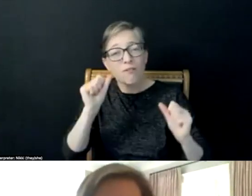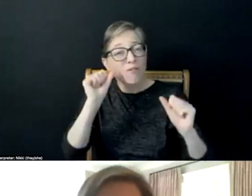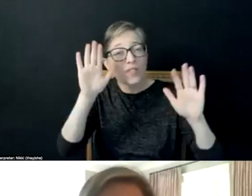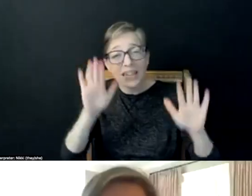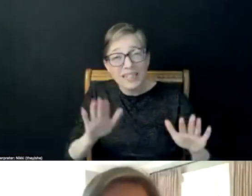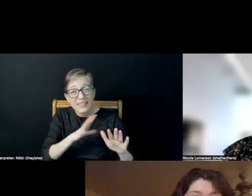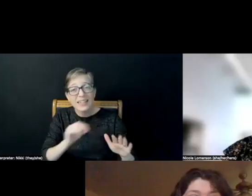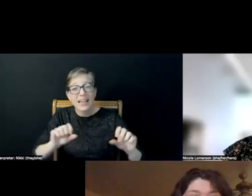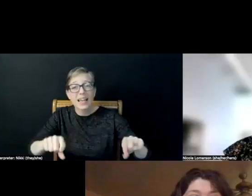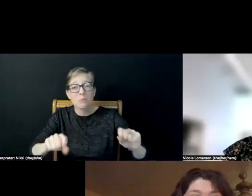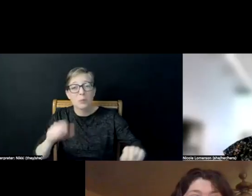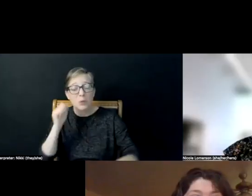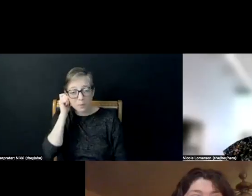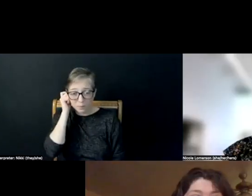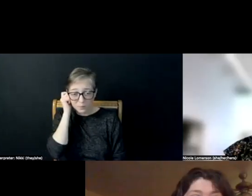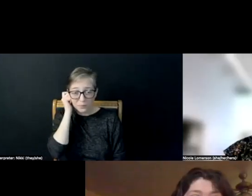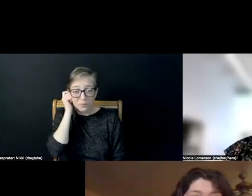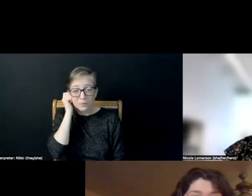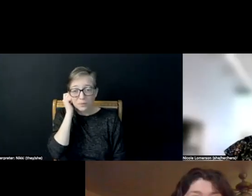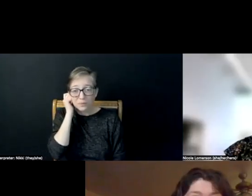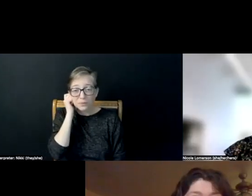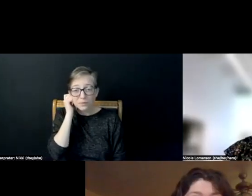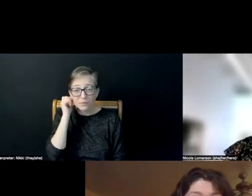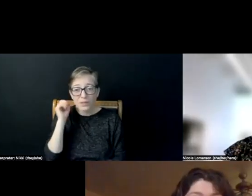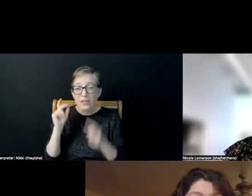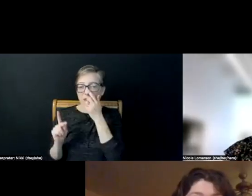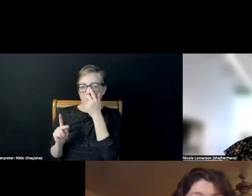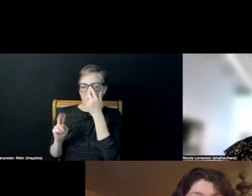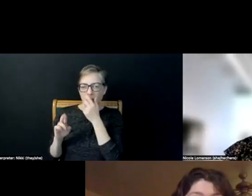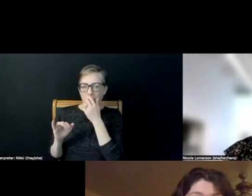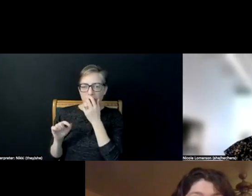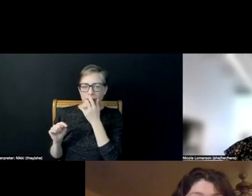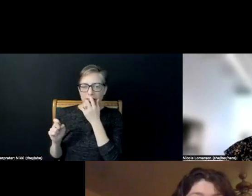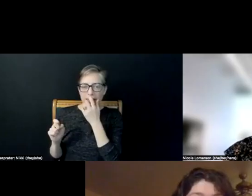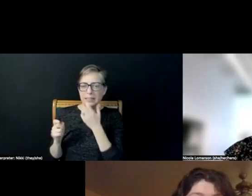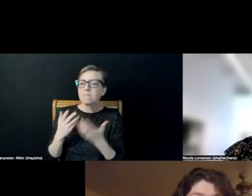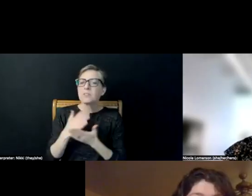Kristie, what were some of the stressors you felt and why did